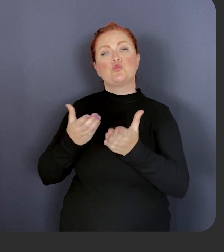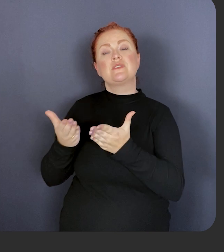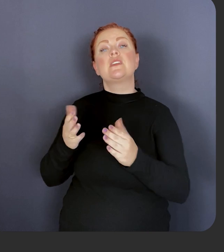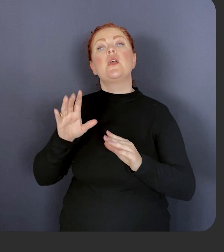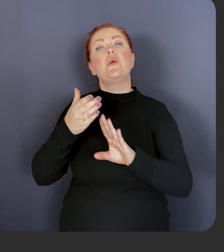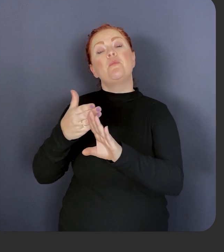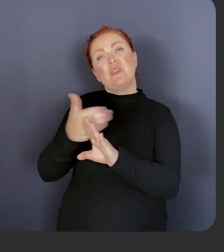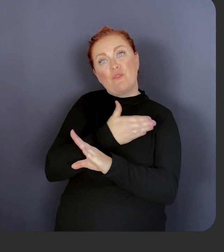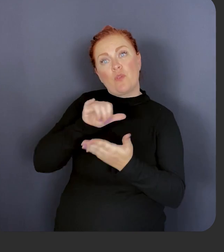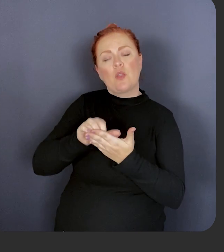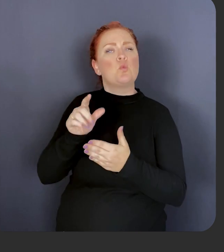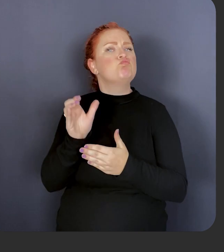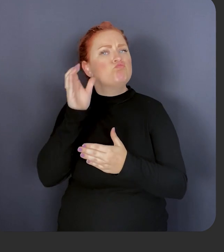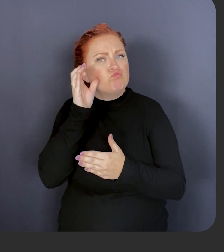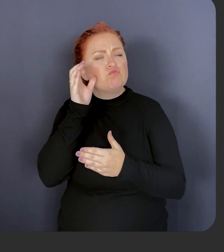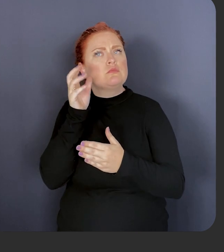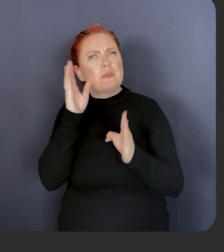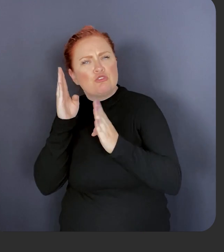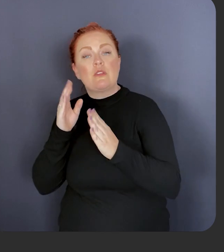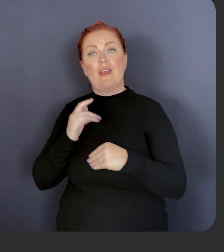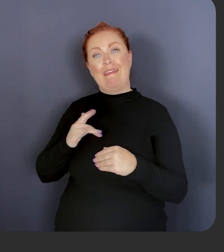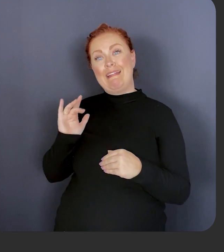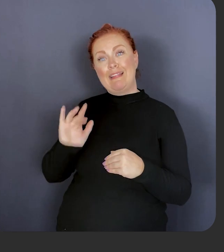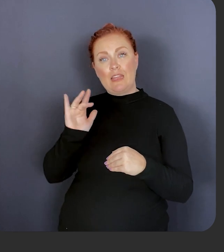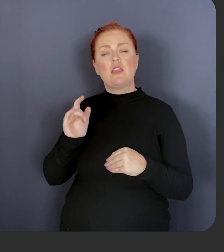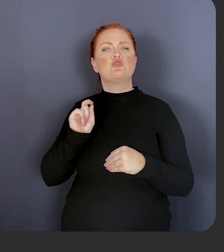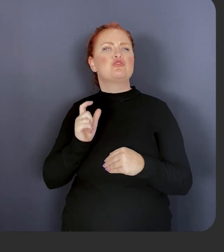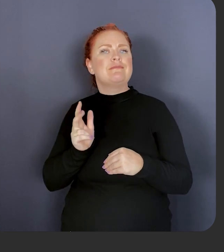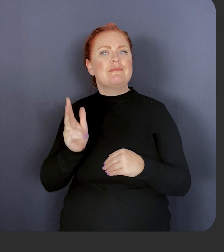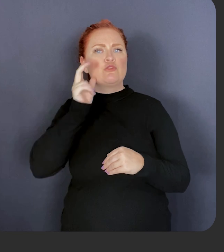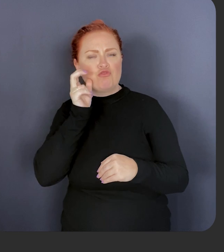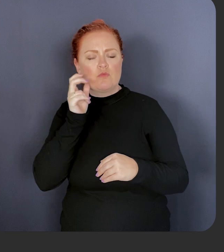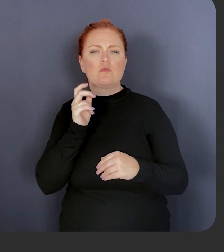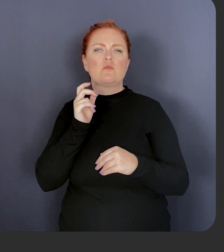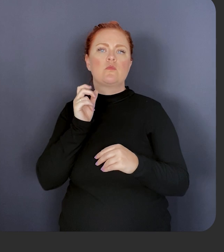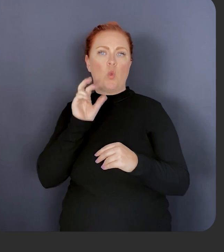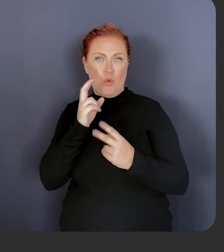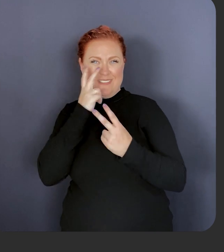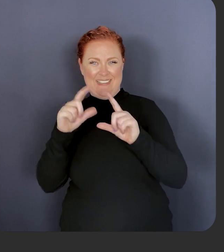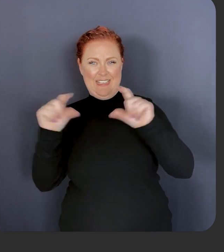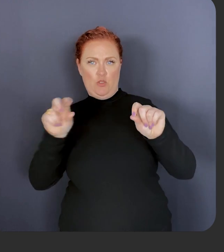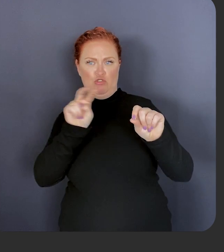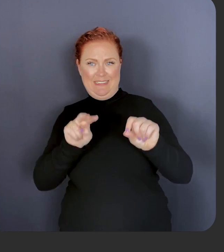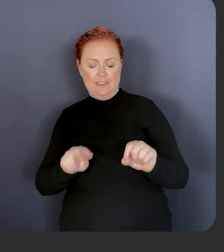And before I do so, what you're listening for is when I click this button, I want to hear, or you'll be able to visually read,